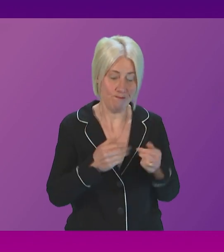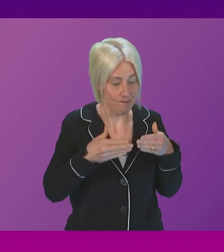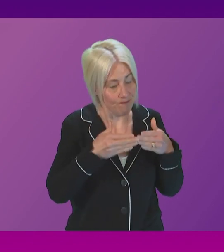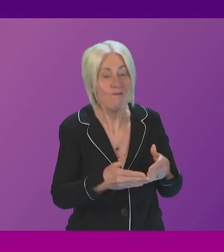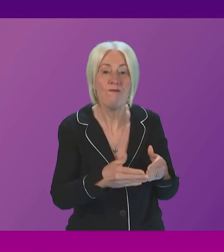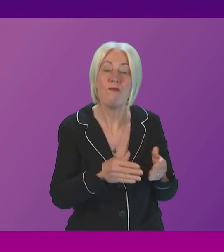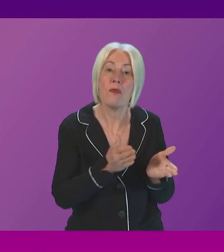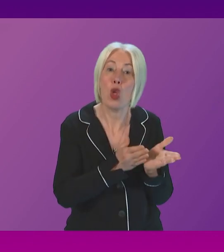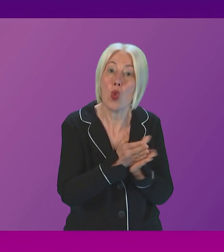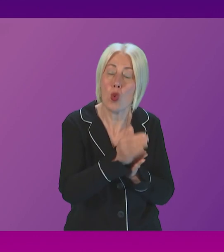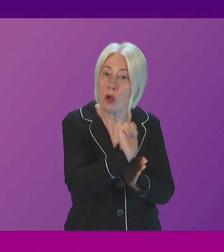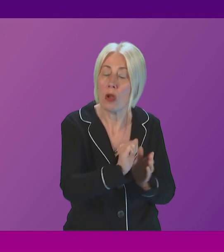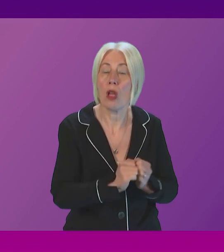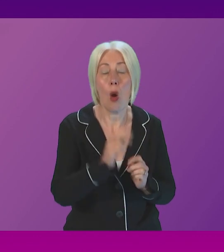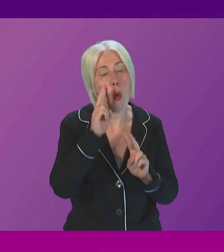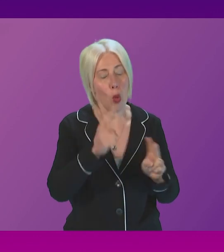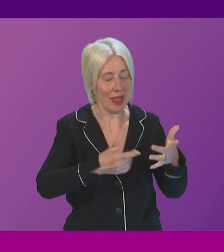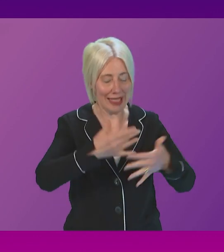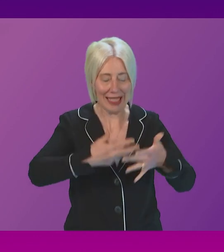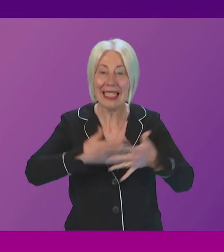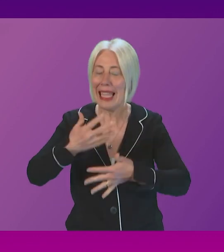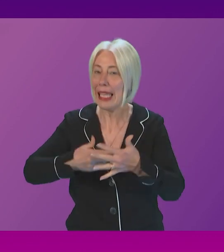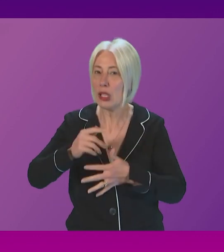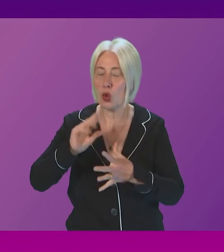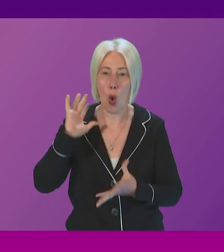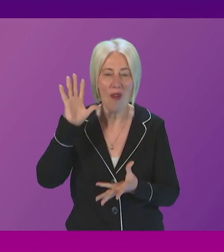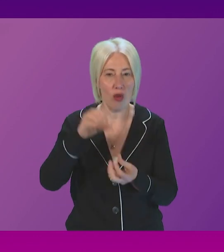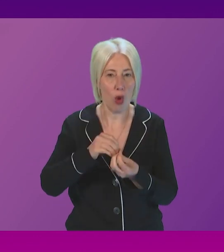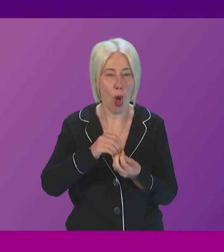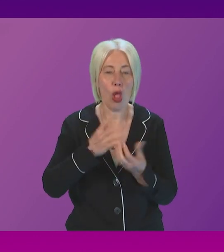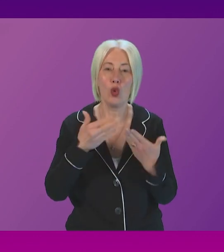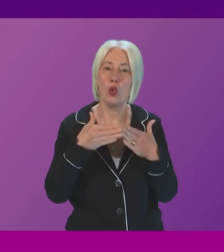When we look at the overall statistics in relation to the scheduled sailings that have taken place,